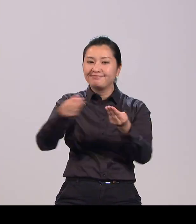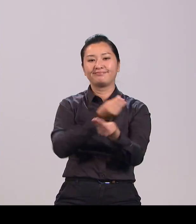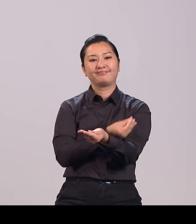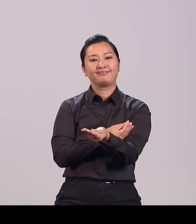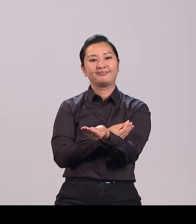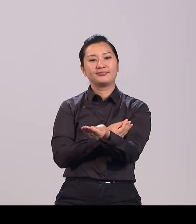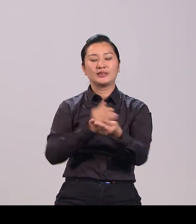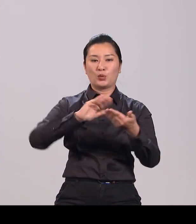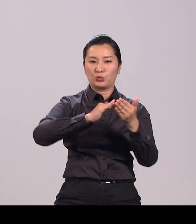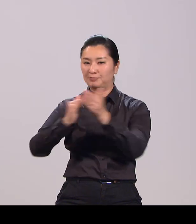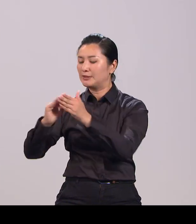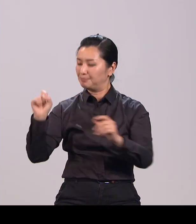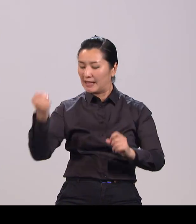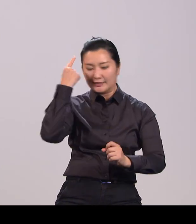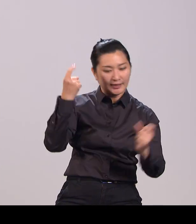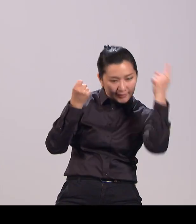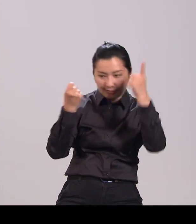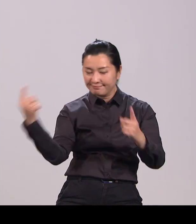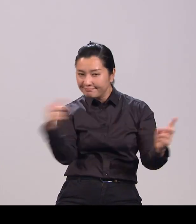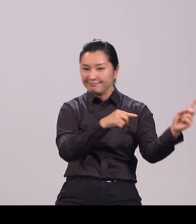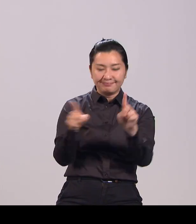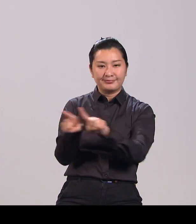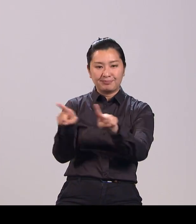It must not segregate itself from other communities.